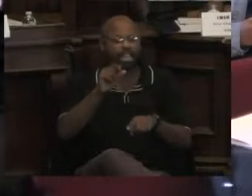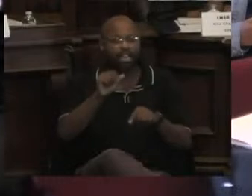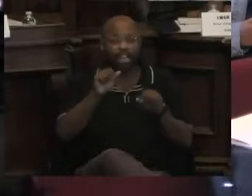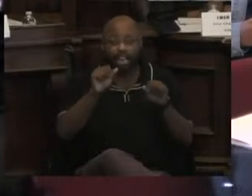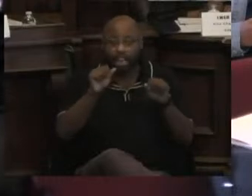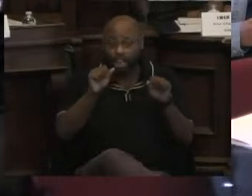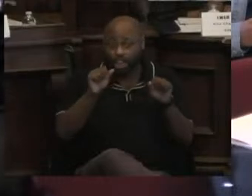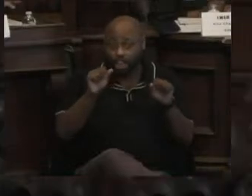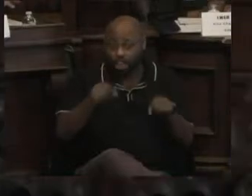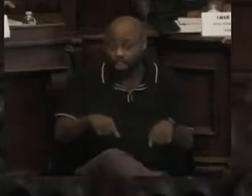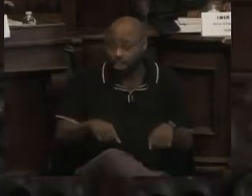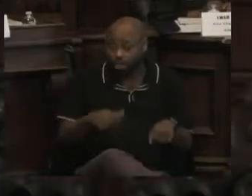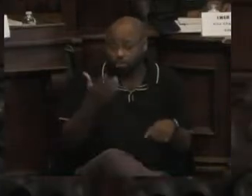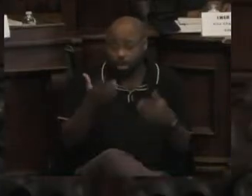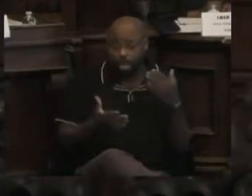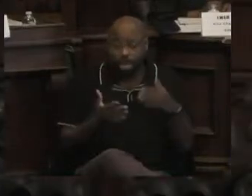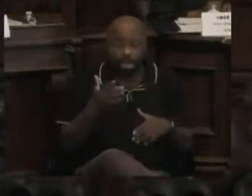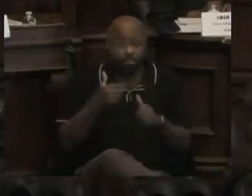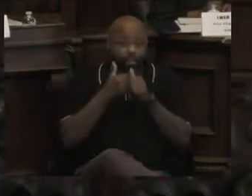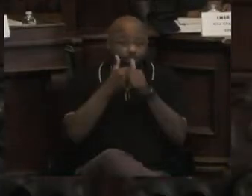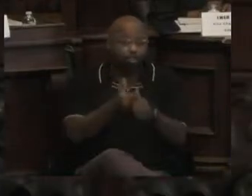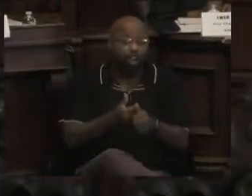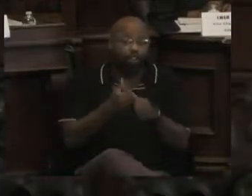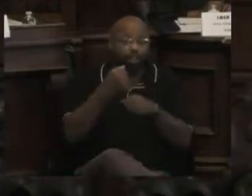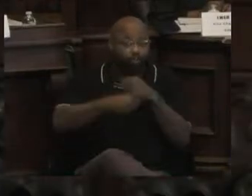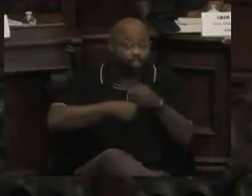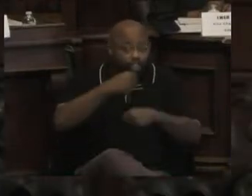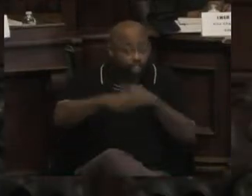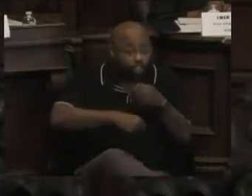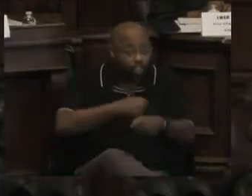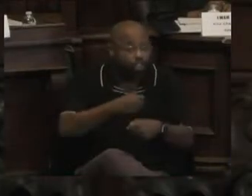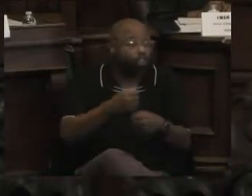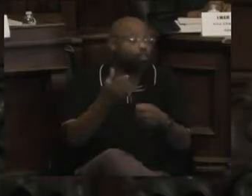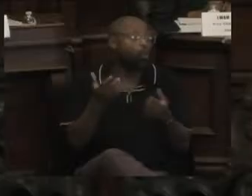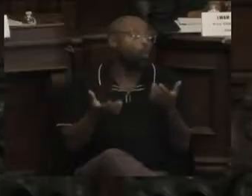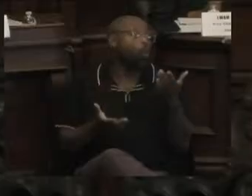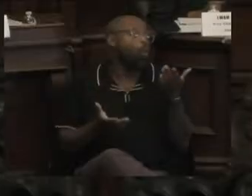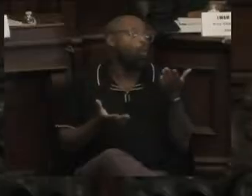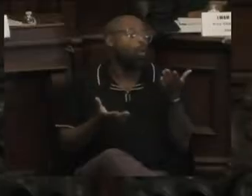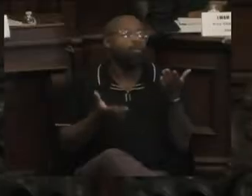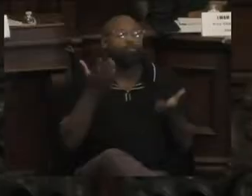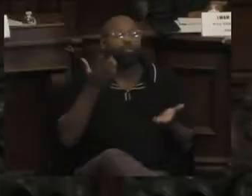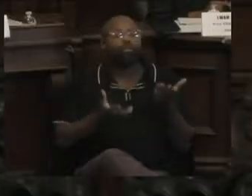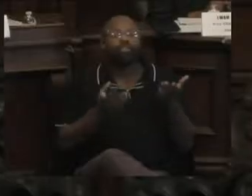looks like it's comparing month over month data. Is there going